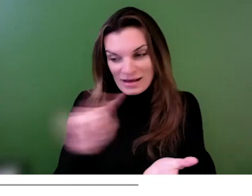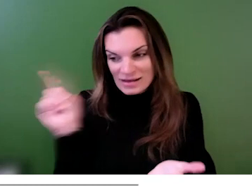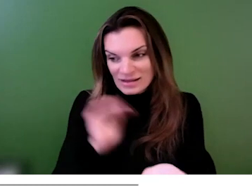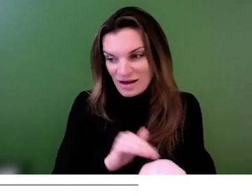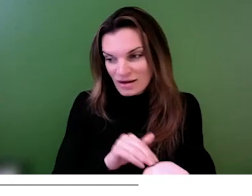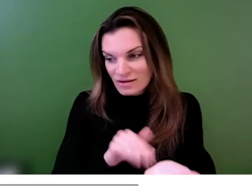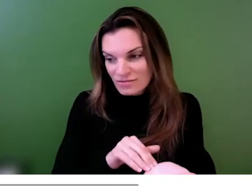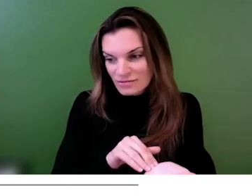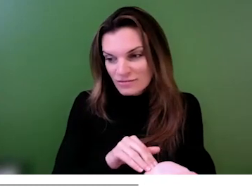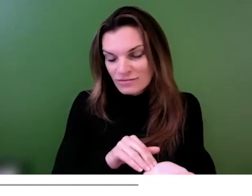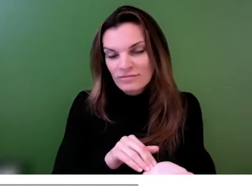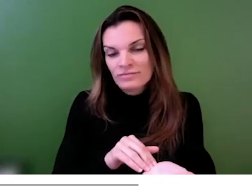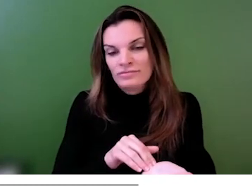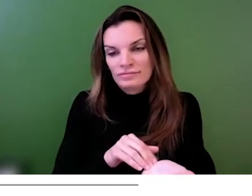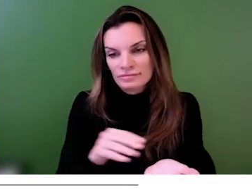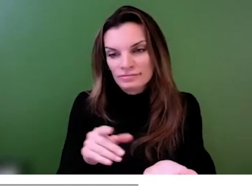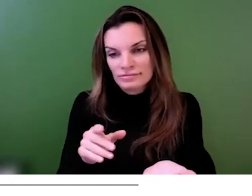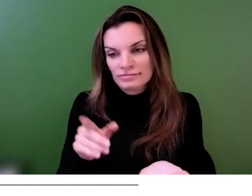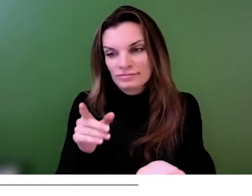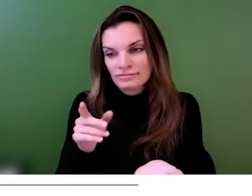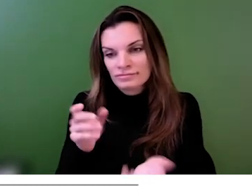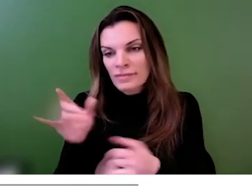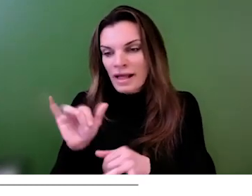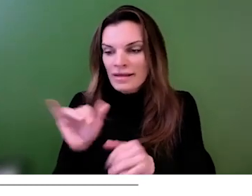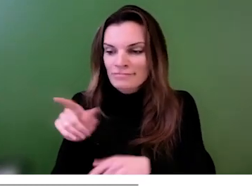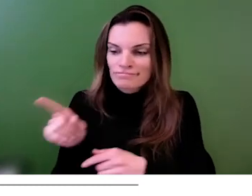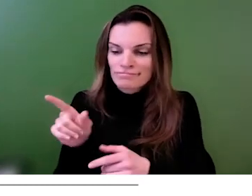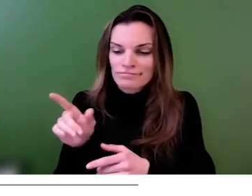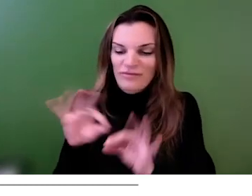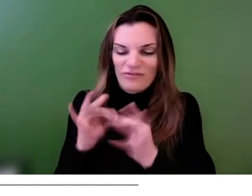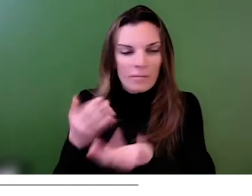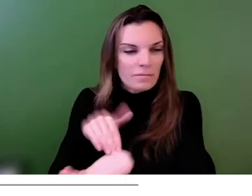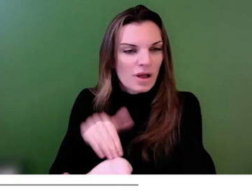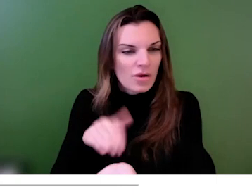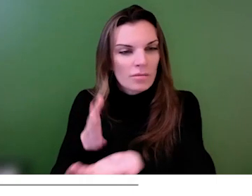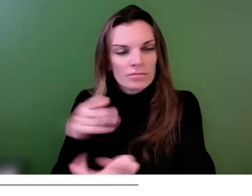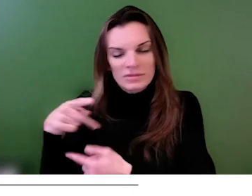especially primary care providers might not have the time to stay up to date with